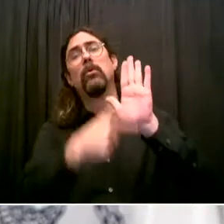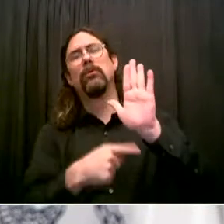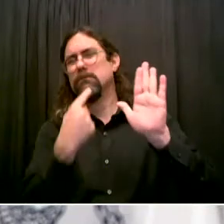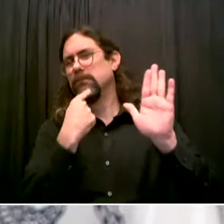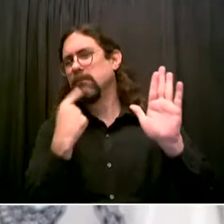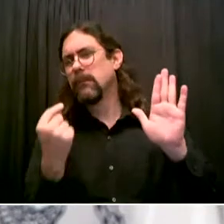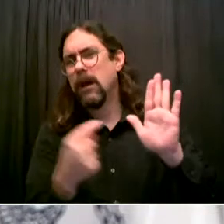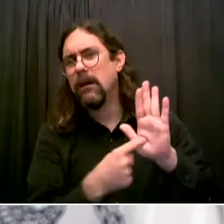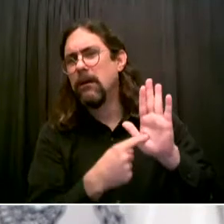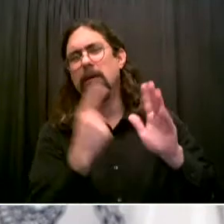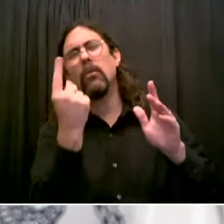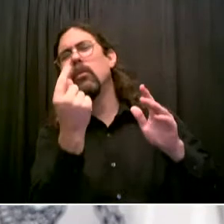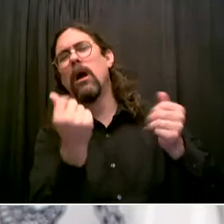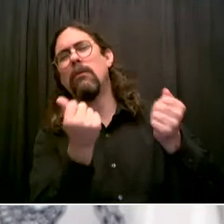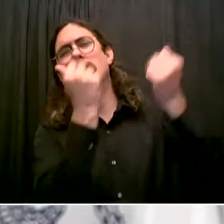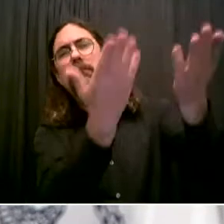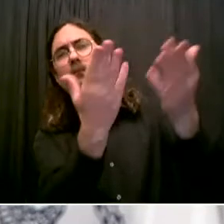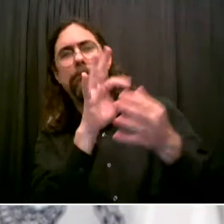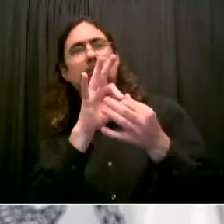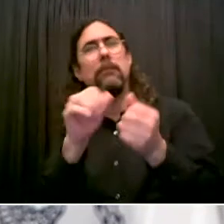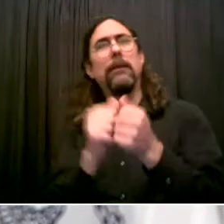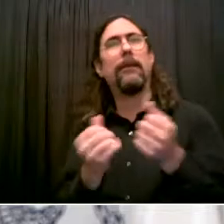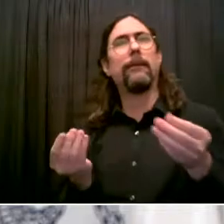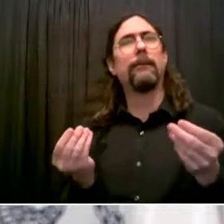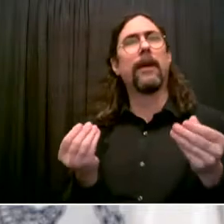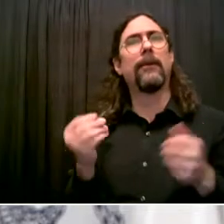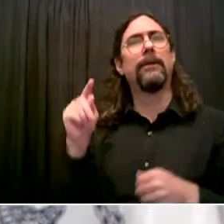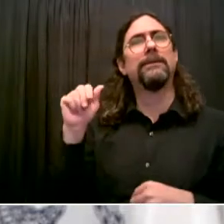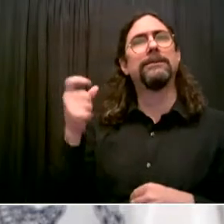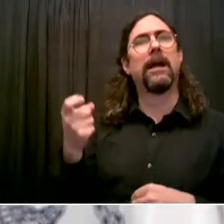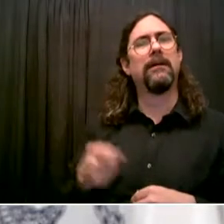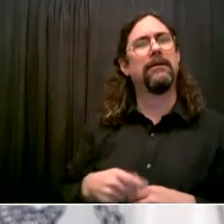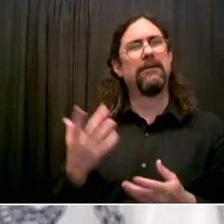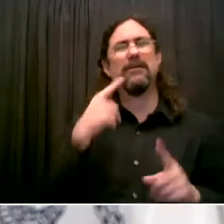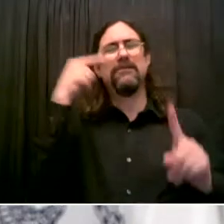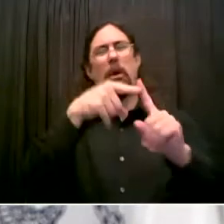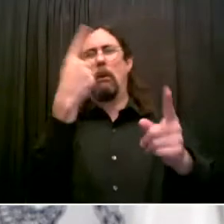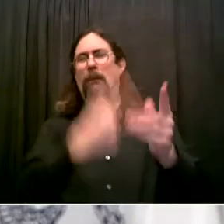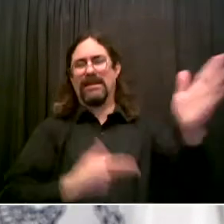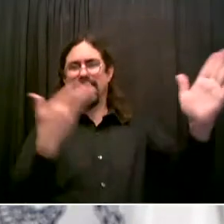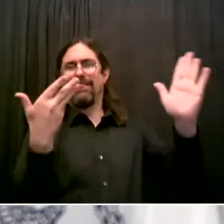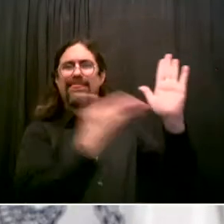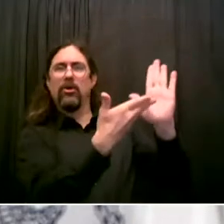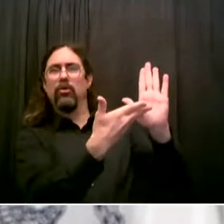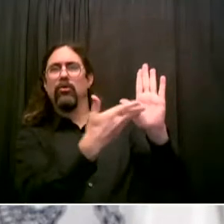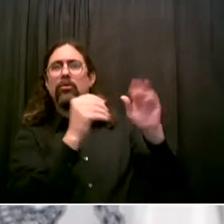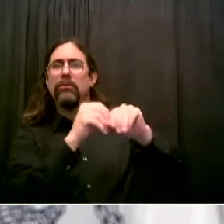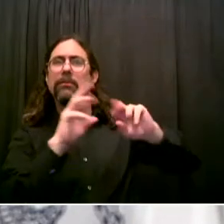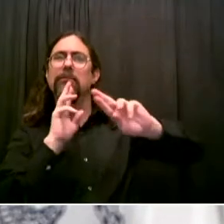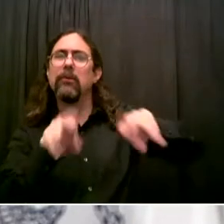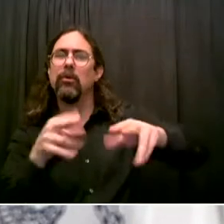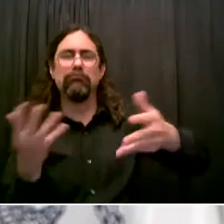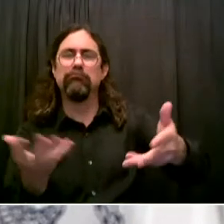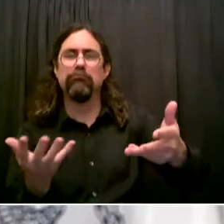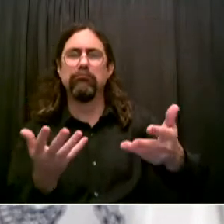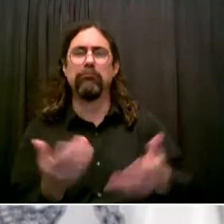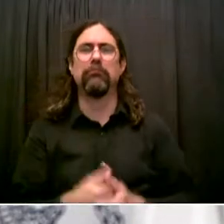ALSO, AS FR AAS THE REPORT, WHAT IS THAT GOIG NTO PRESCRIBE? IS THAT GOING TO BE A RECOEMMNDATION FOR HOW TO CHANGE THINGS? WILL THAT JUST BE AN ANALYSIS